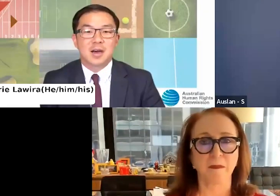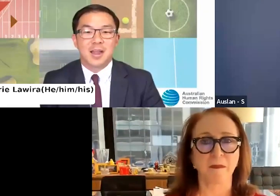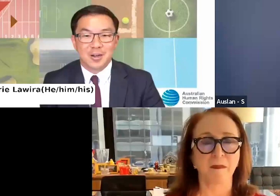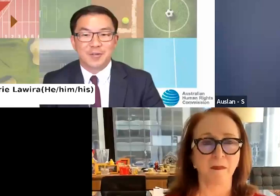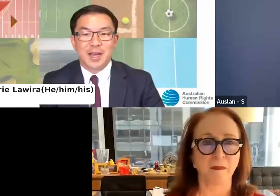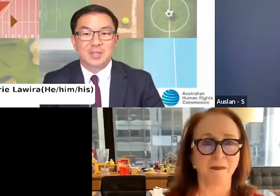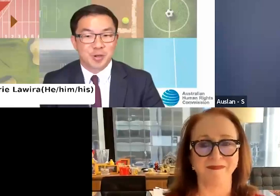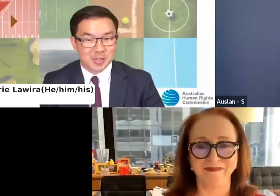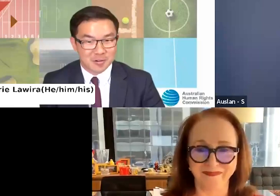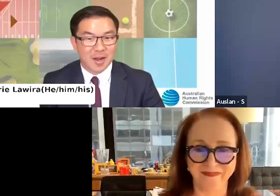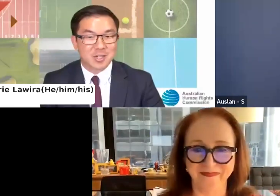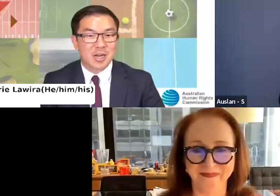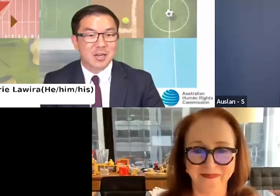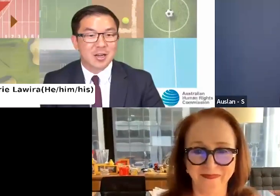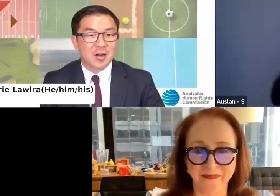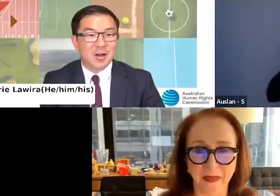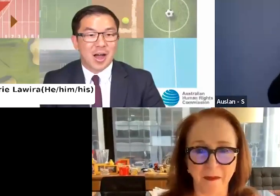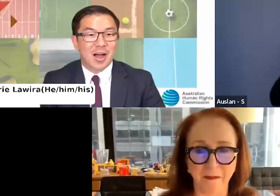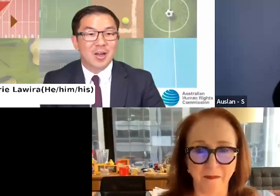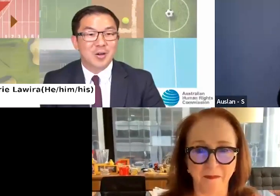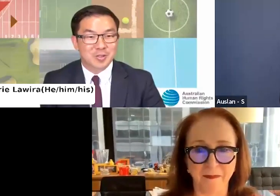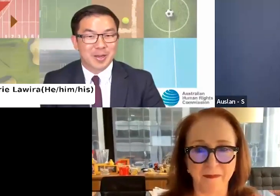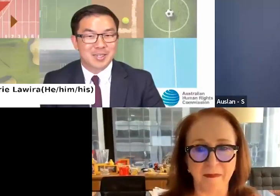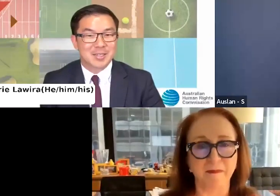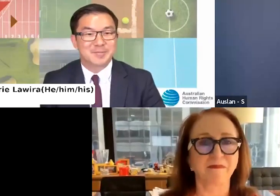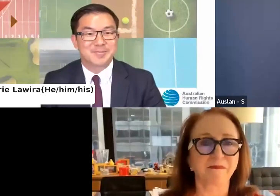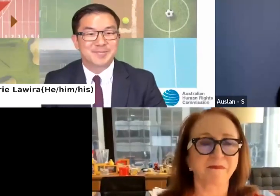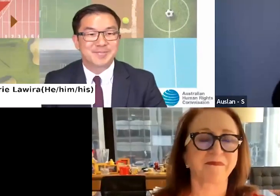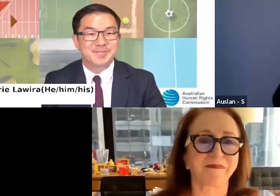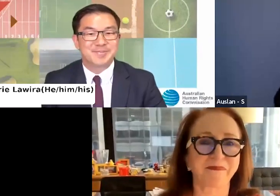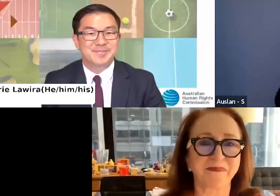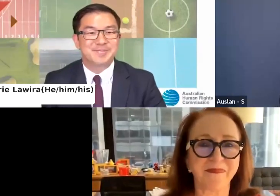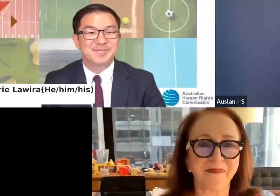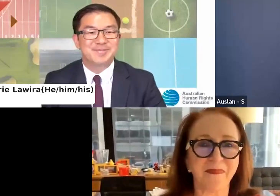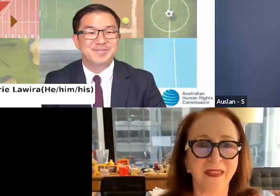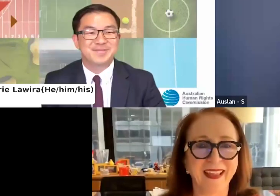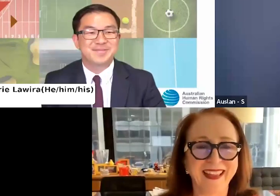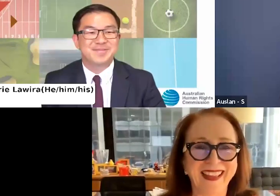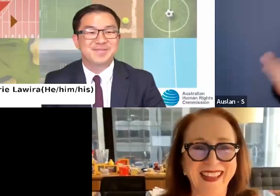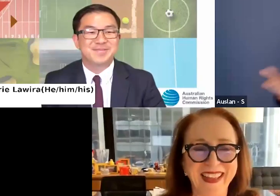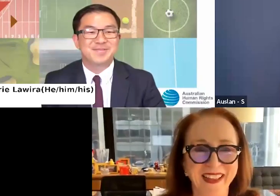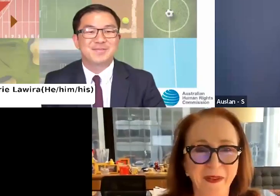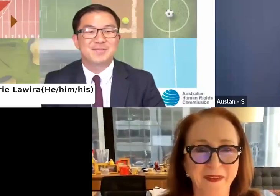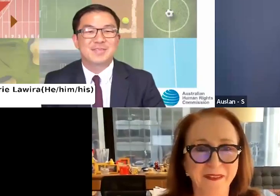I'll hand over now to President Croucher, who will speak to you.